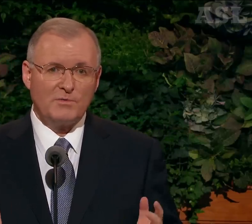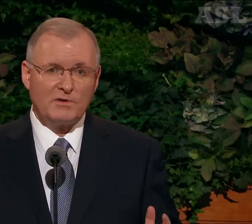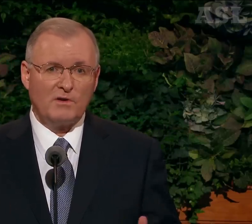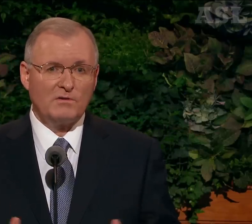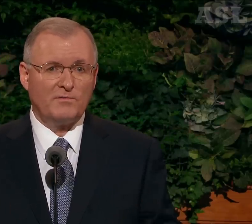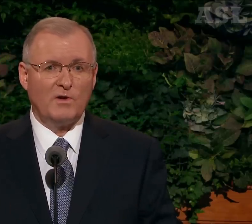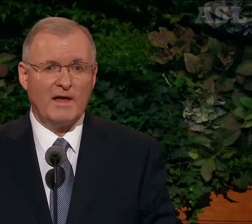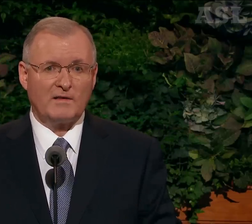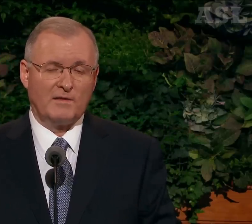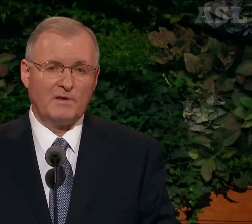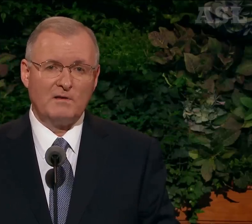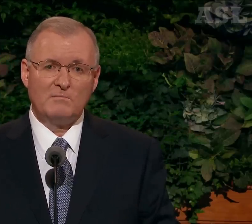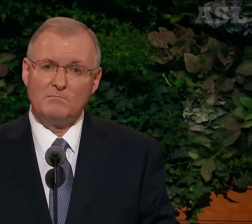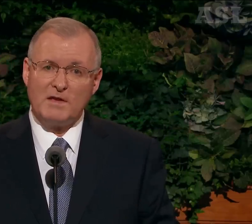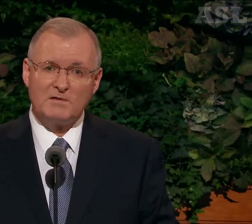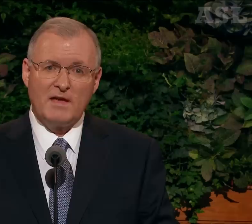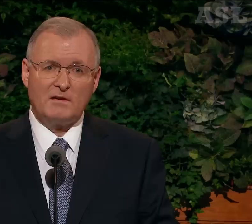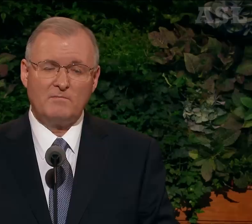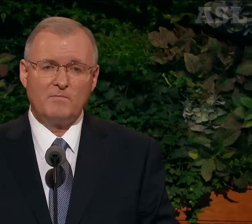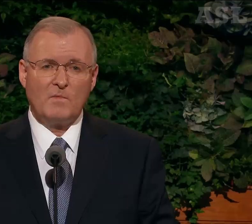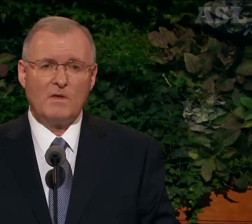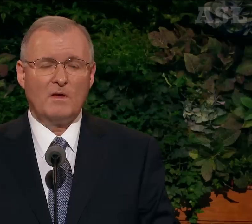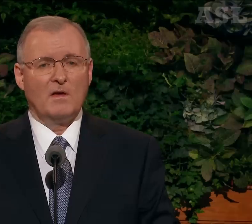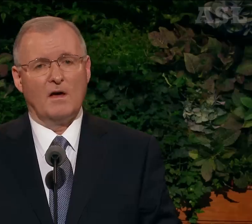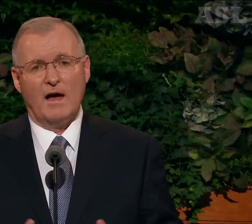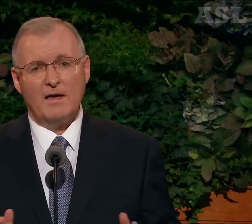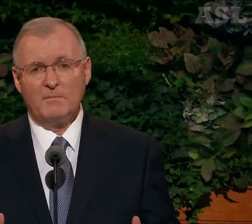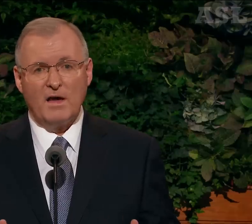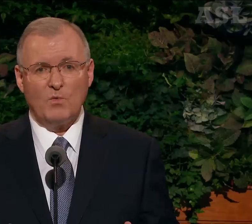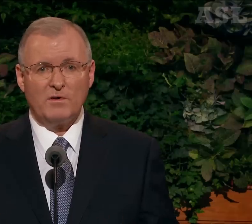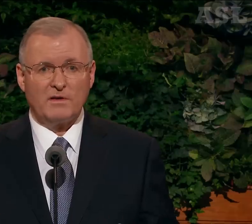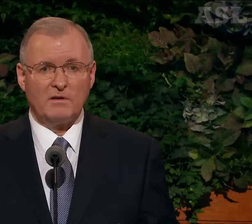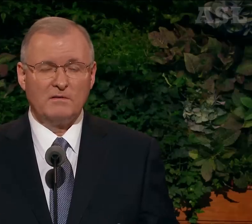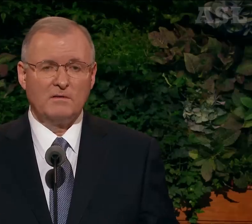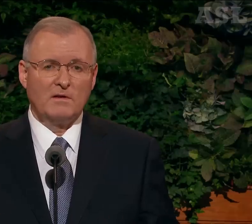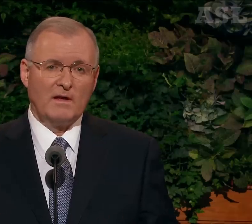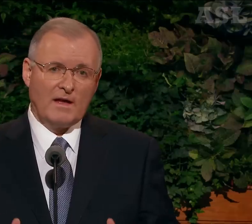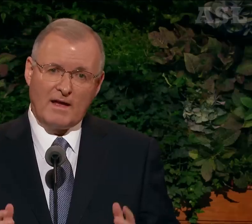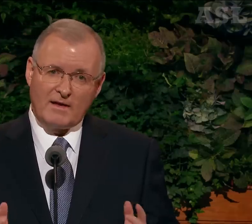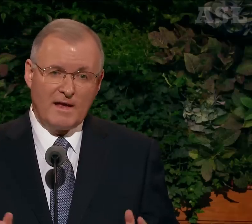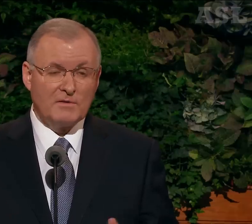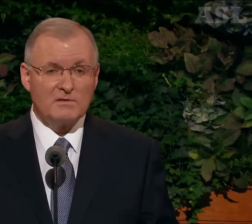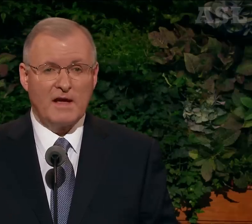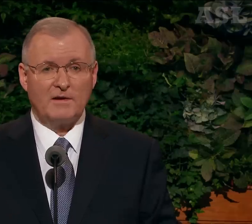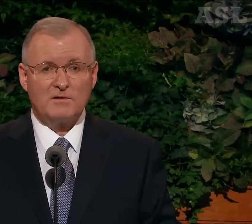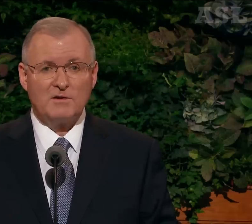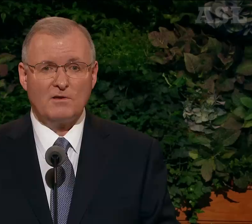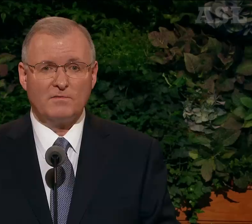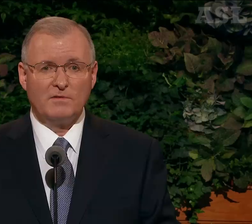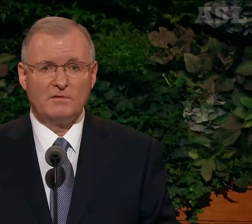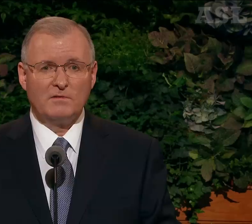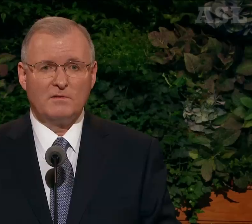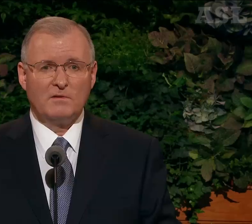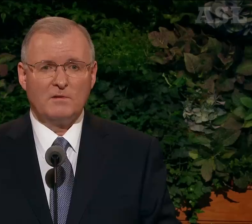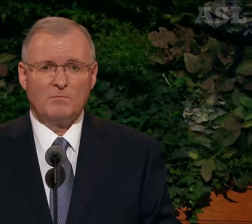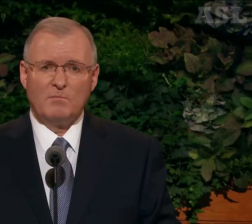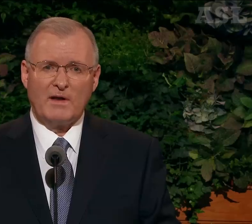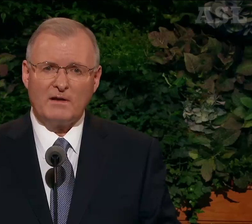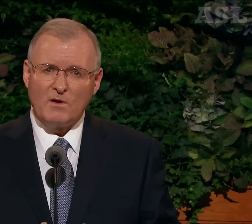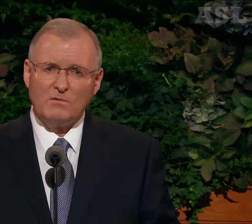THE CHURCH OR WHO HAVE RECENTLY